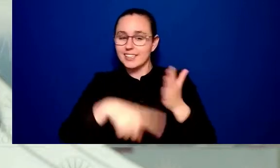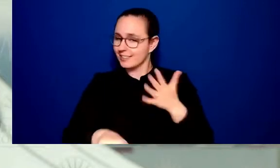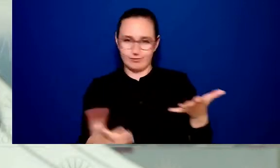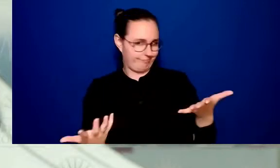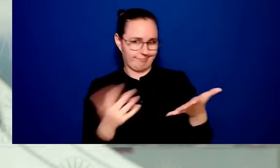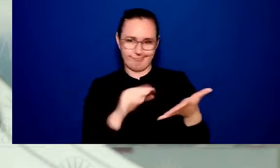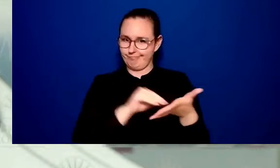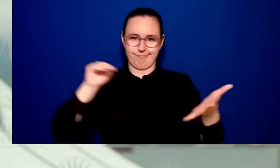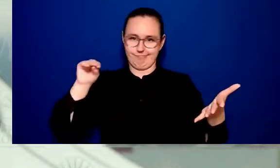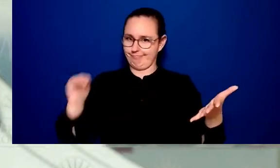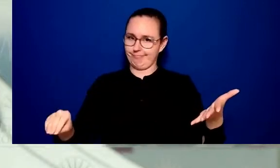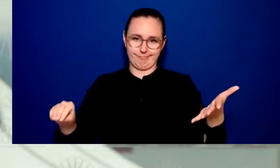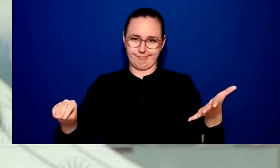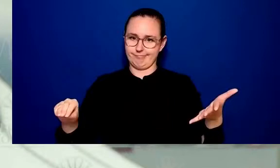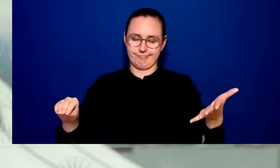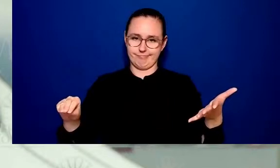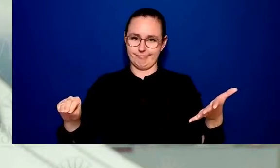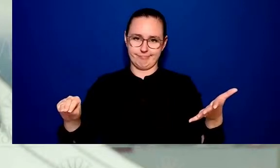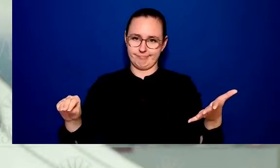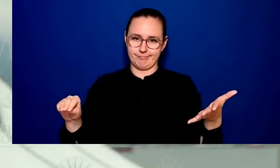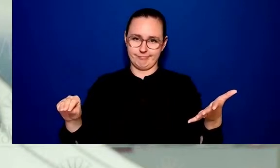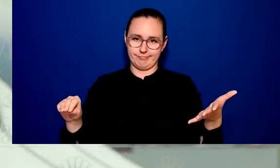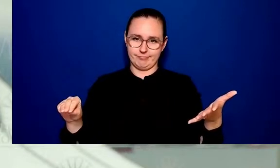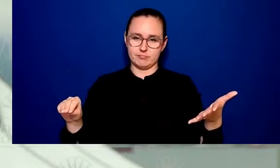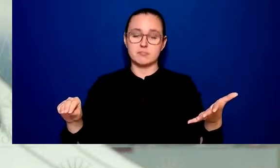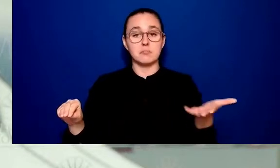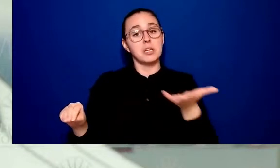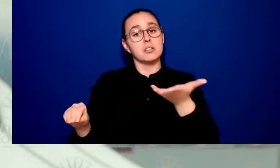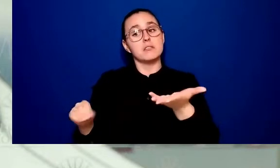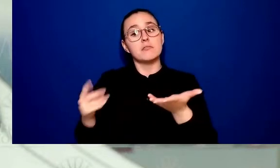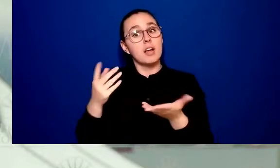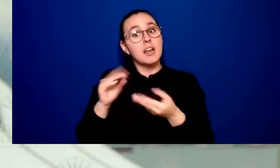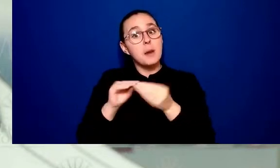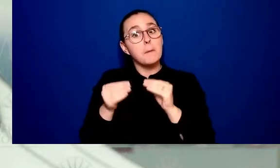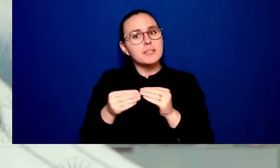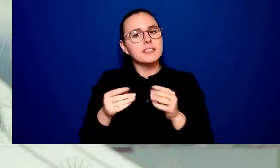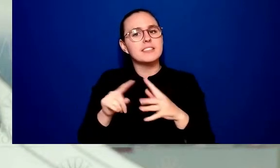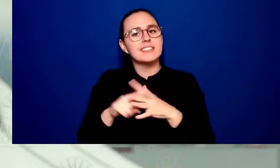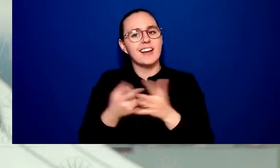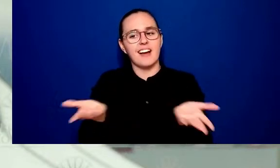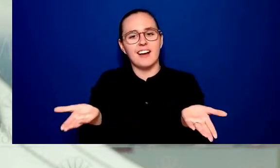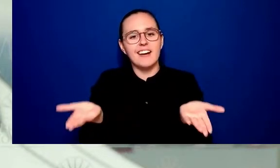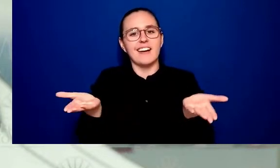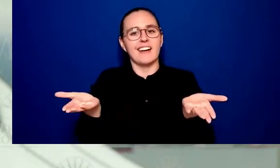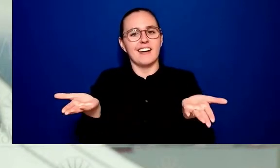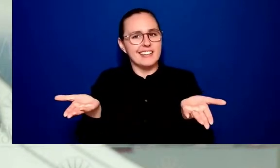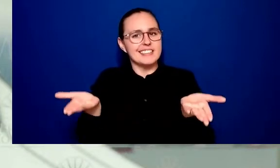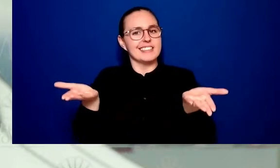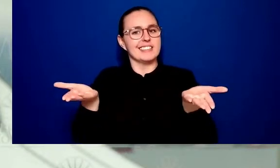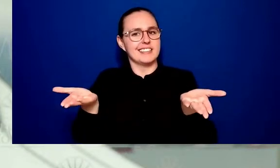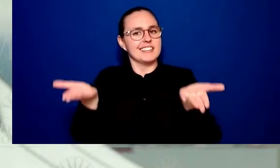high everywhere and significantly higher than they were a while ago. It's our. Obvious hope that we're going